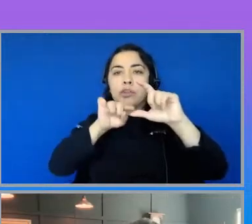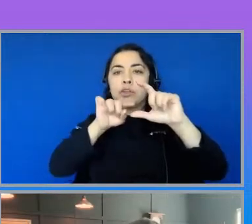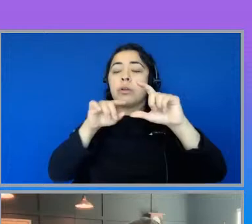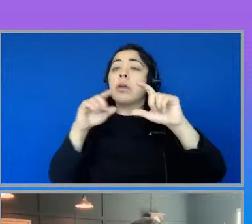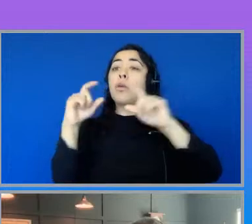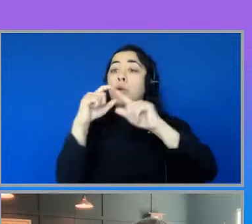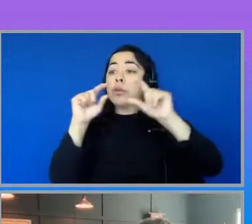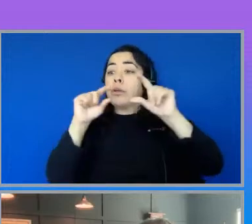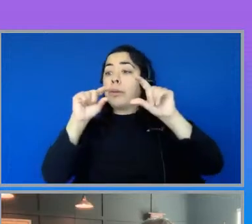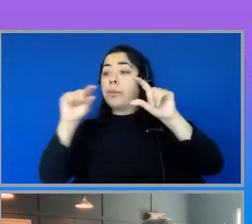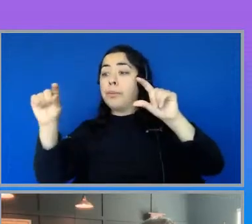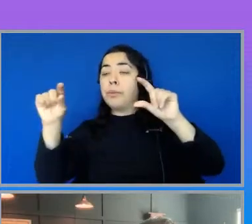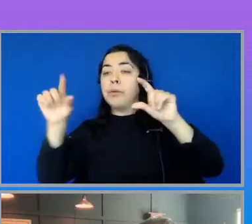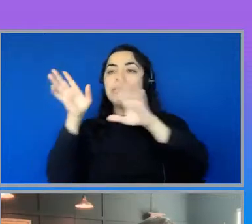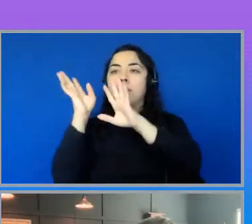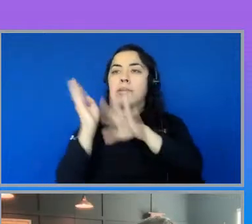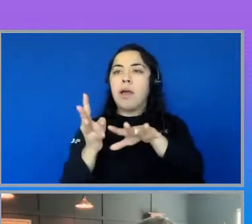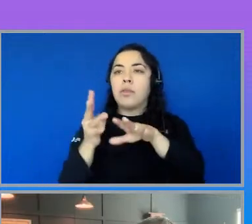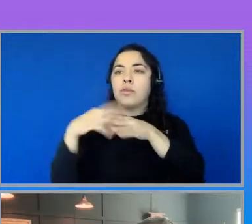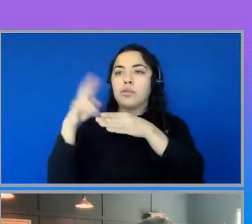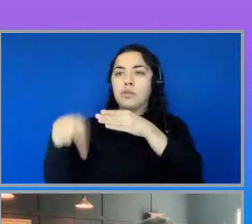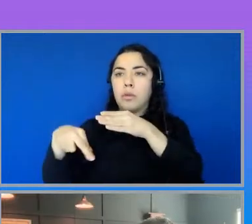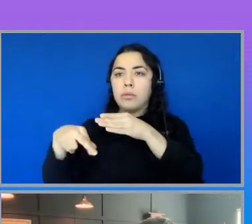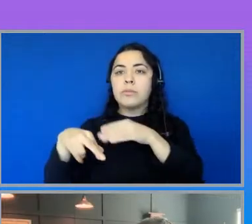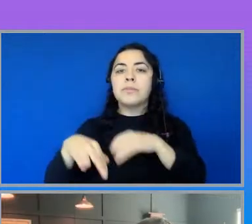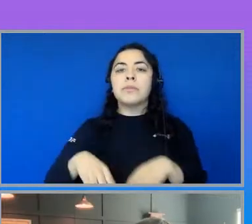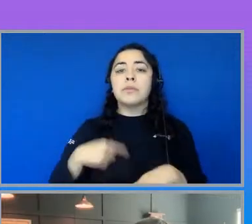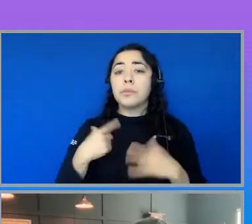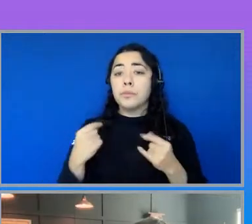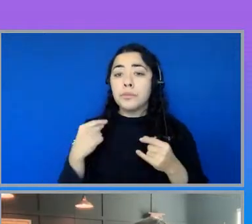Download results. We're going to go element by element and ask